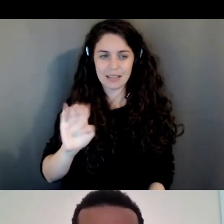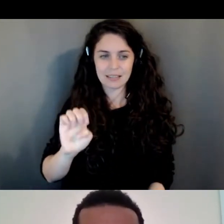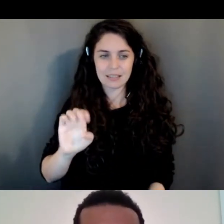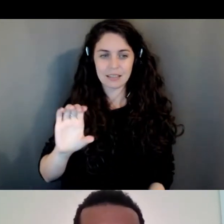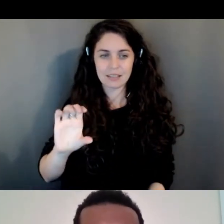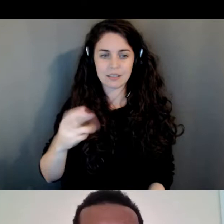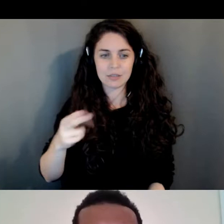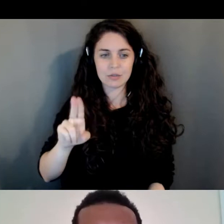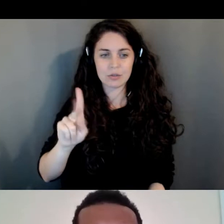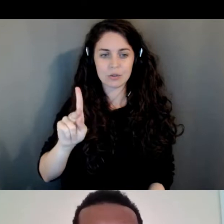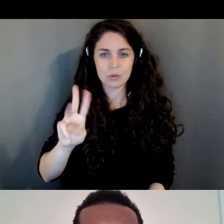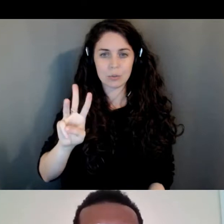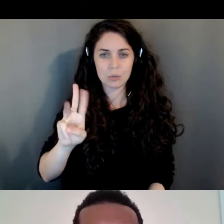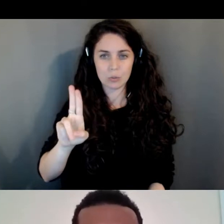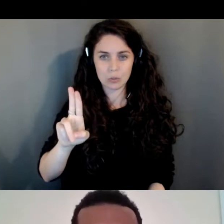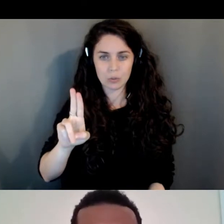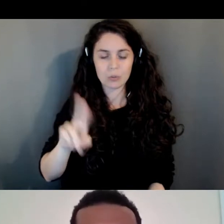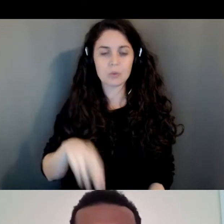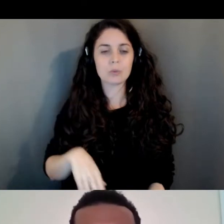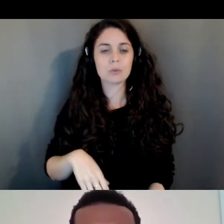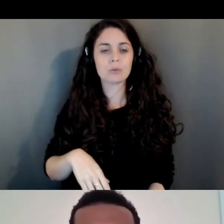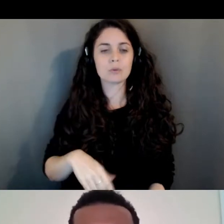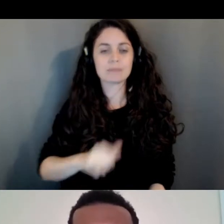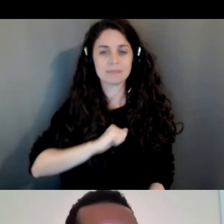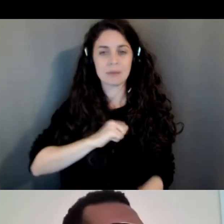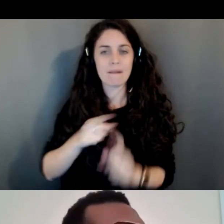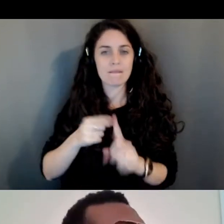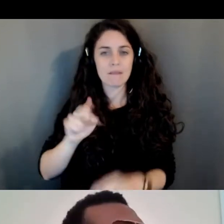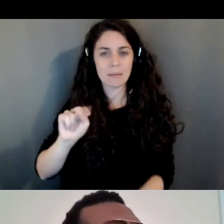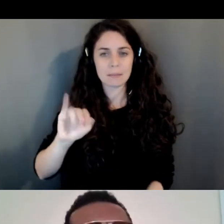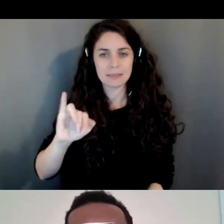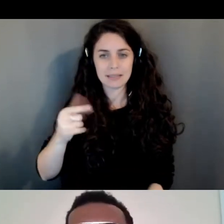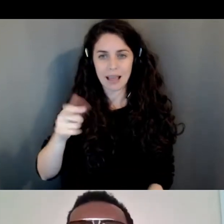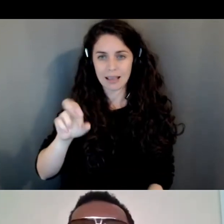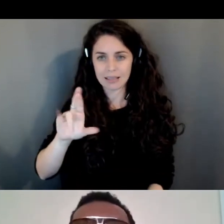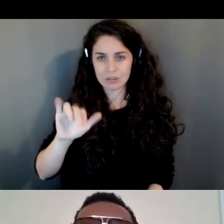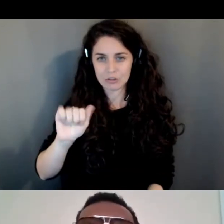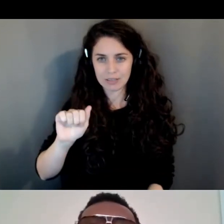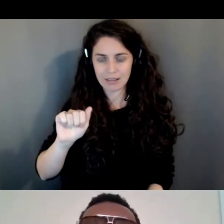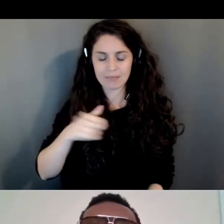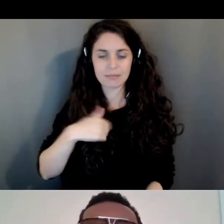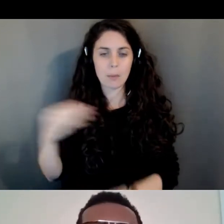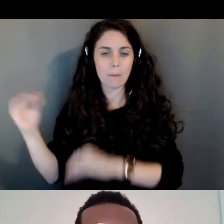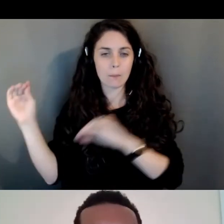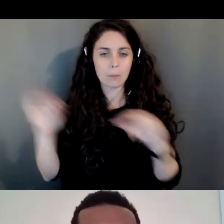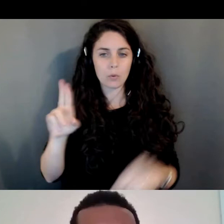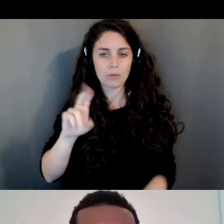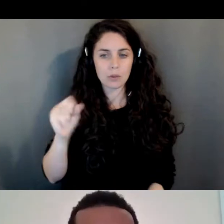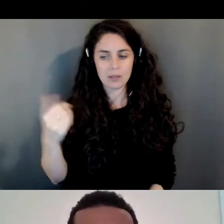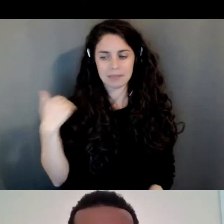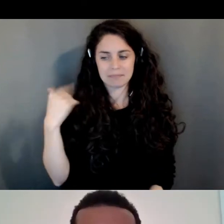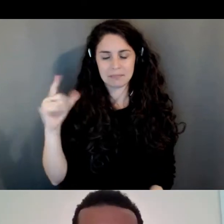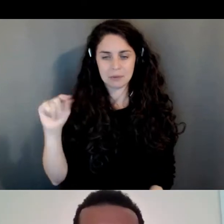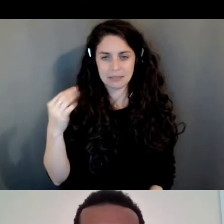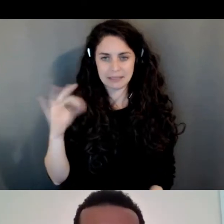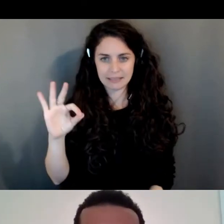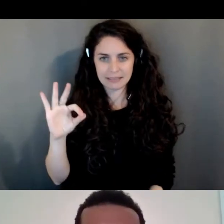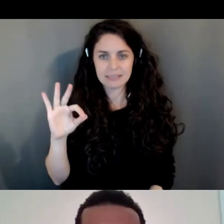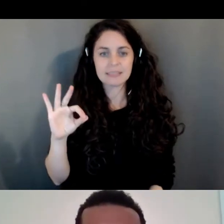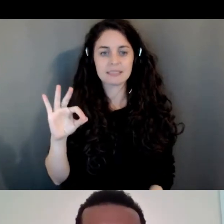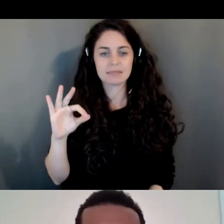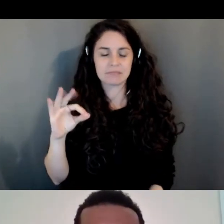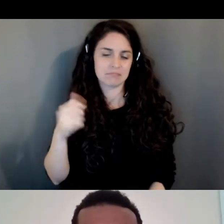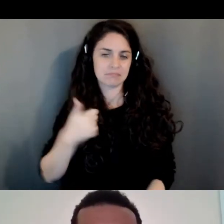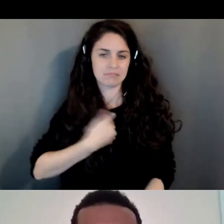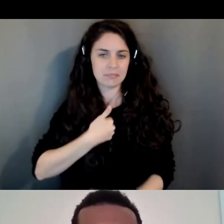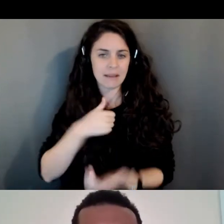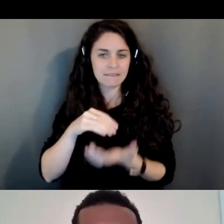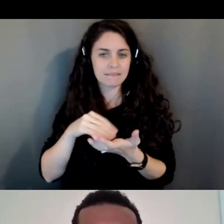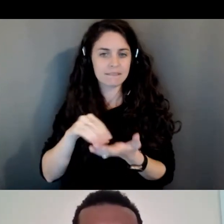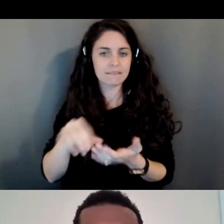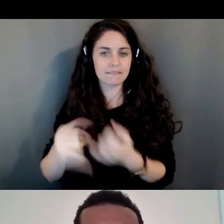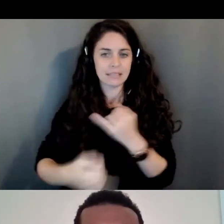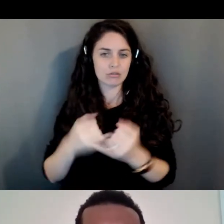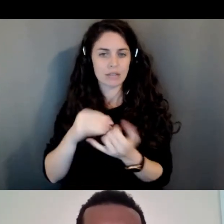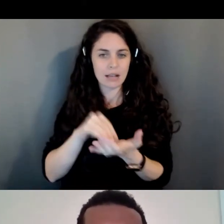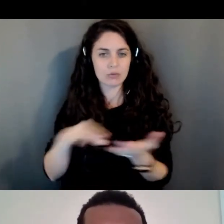I am a Nigerian, and I moved to the U.S. in 2019 as an international student of Master's